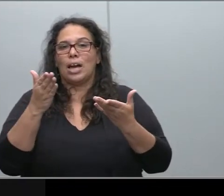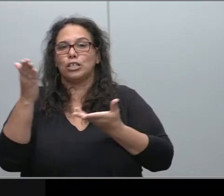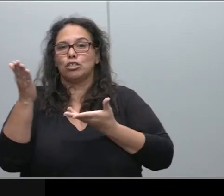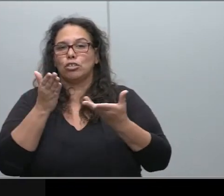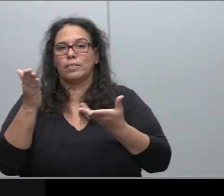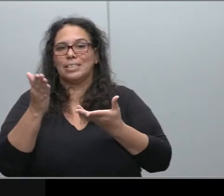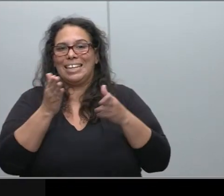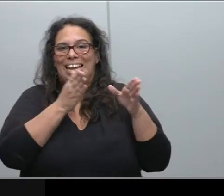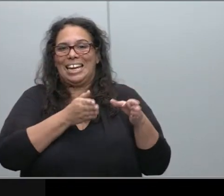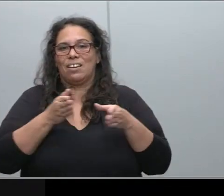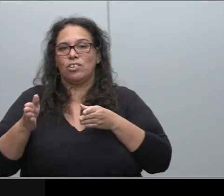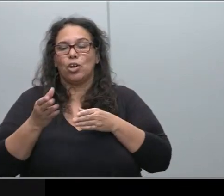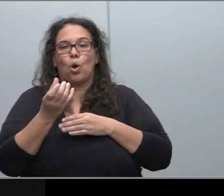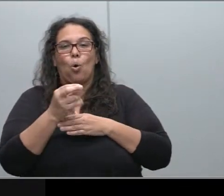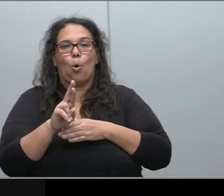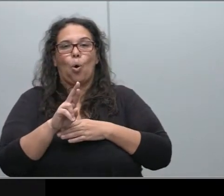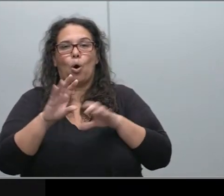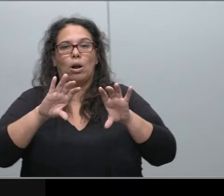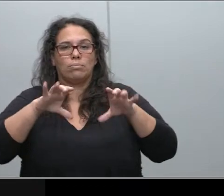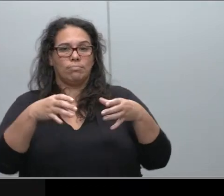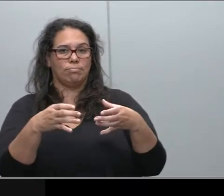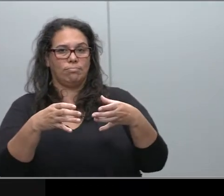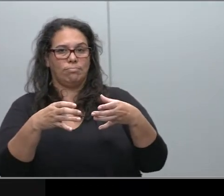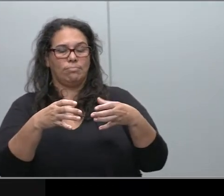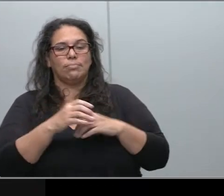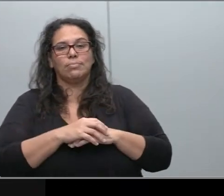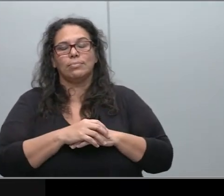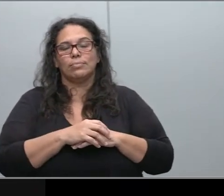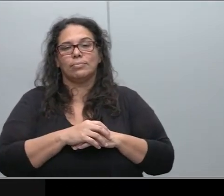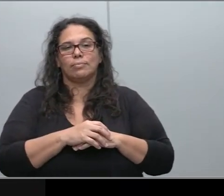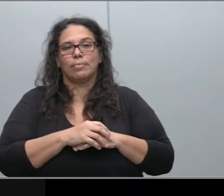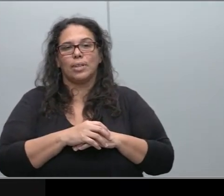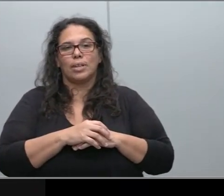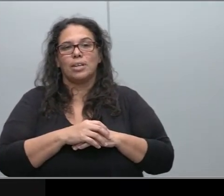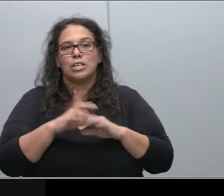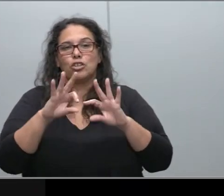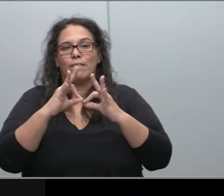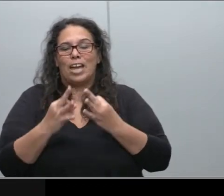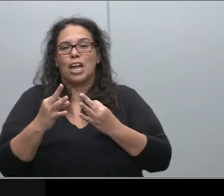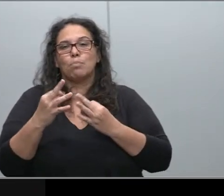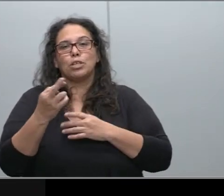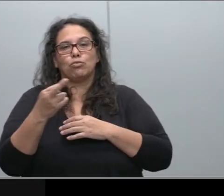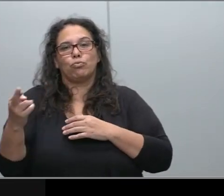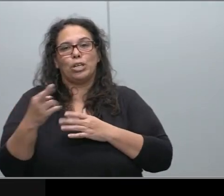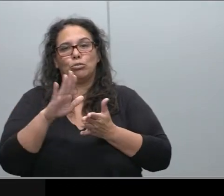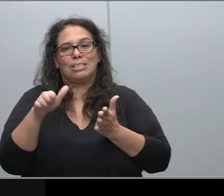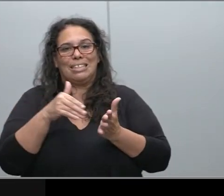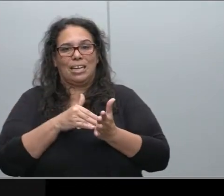going into student engagement and motivation. Again, it bears repeating that our first 20 days